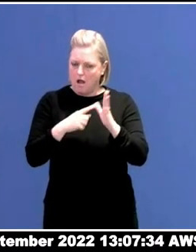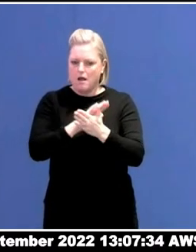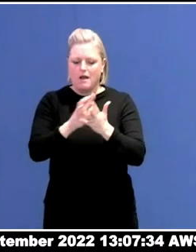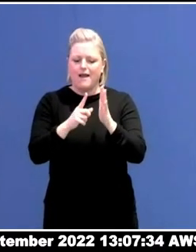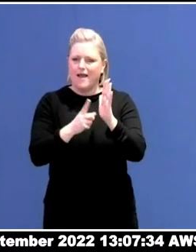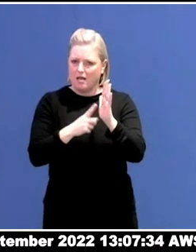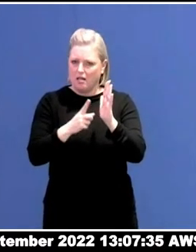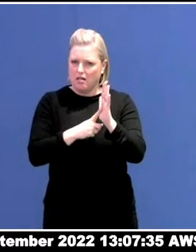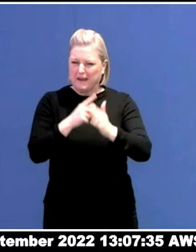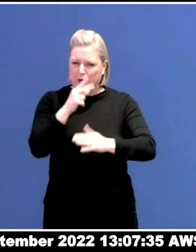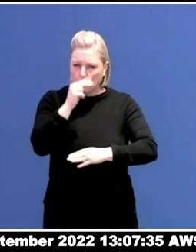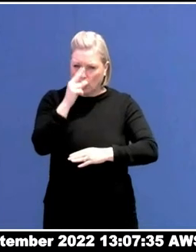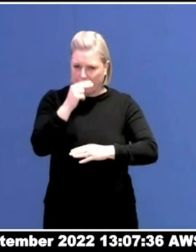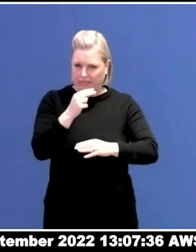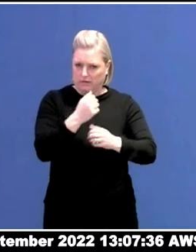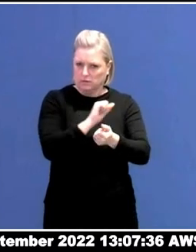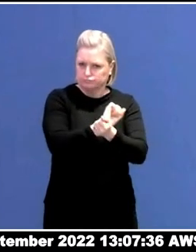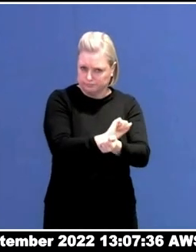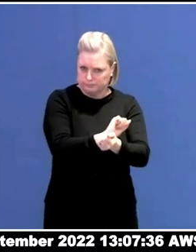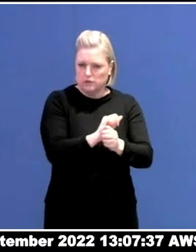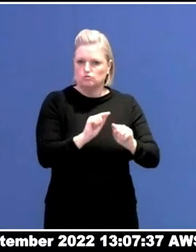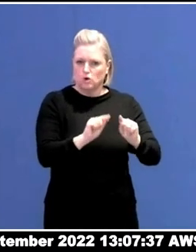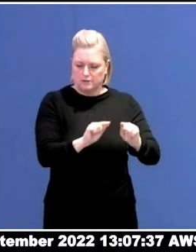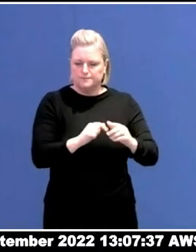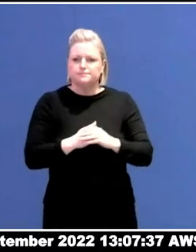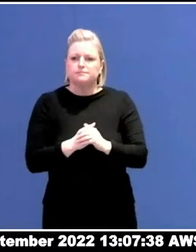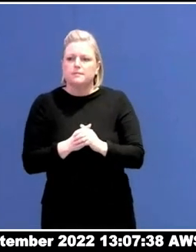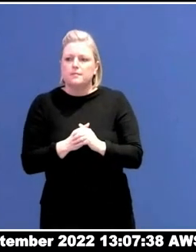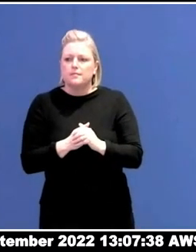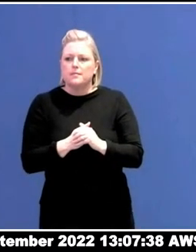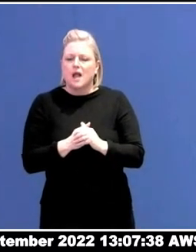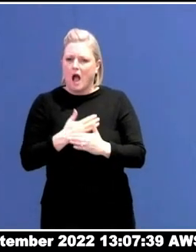Can I ask each of you in turn to give the benefit of your experience to the